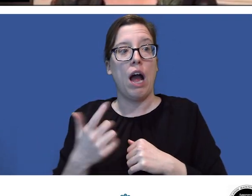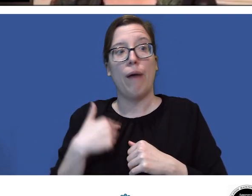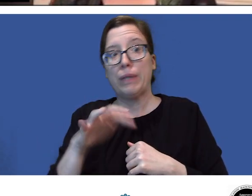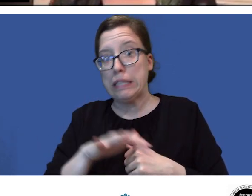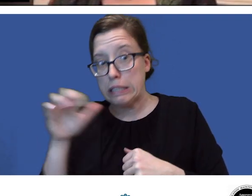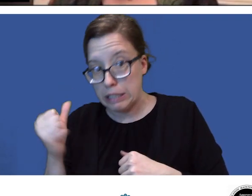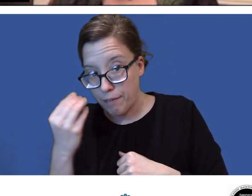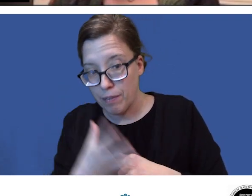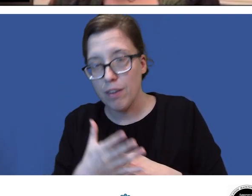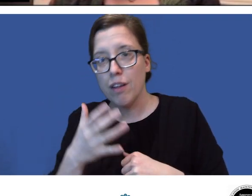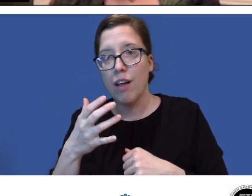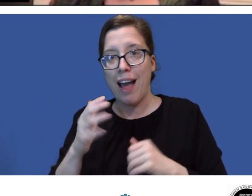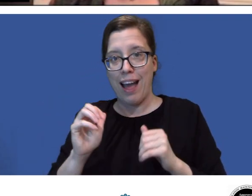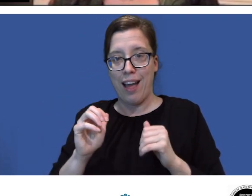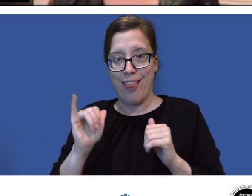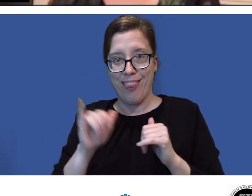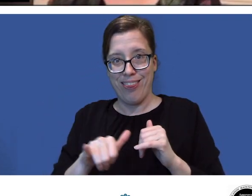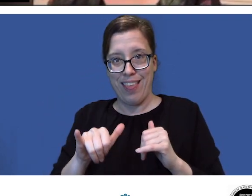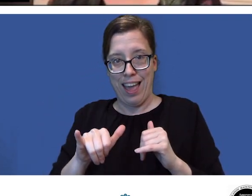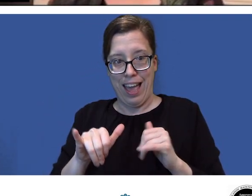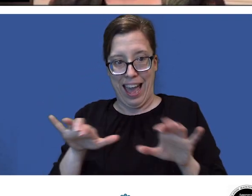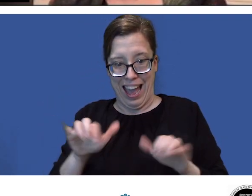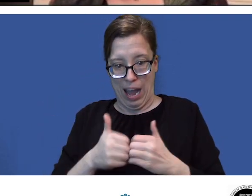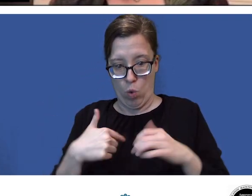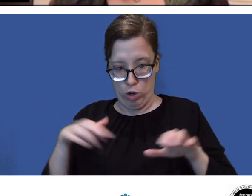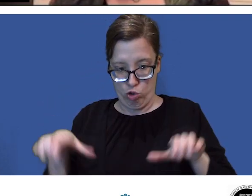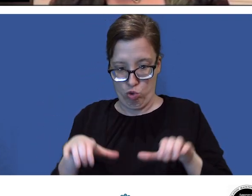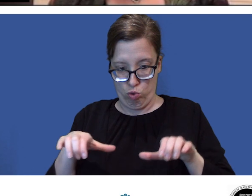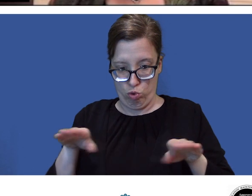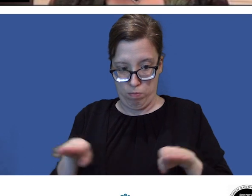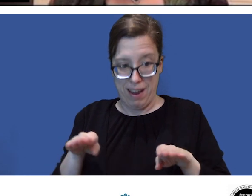how we announce when we're leaving, that affects the attitudes of